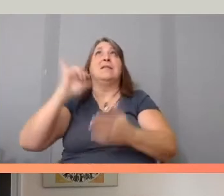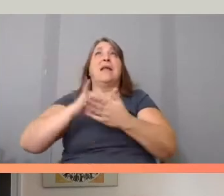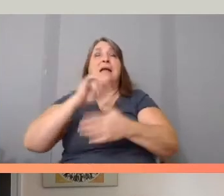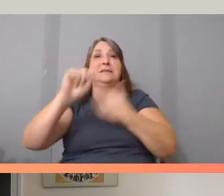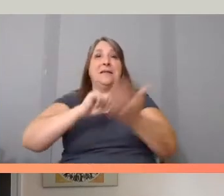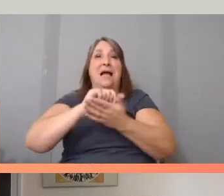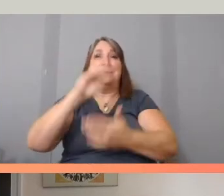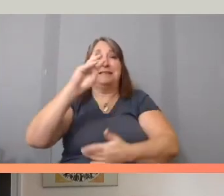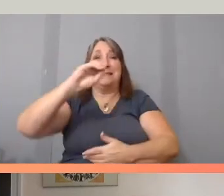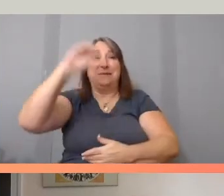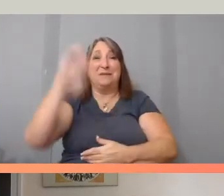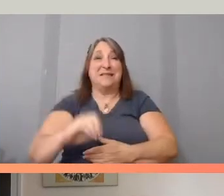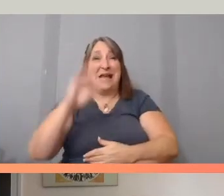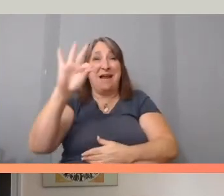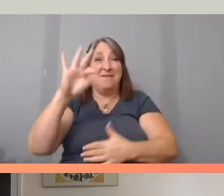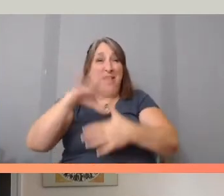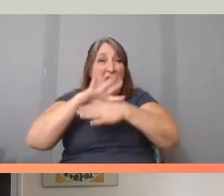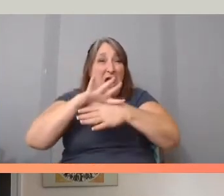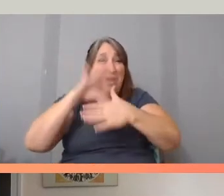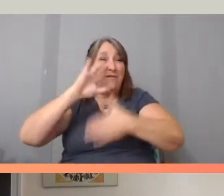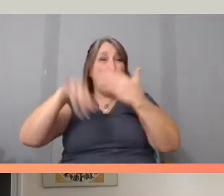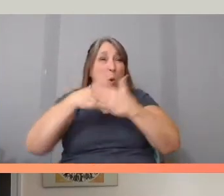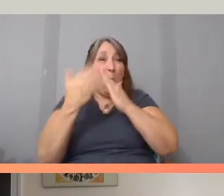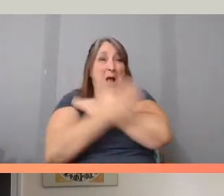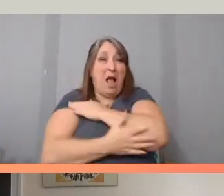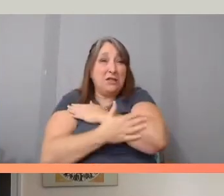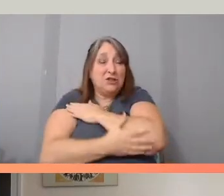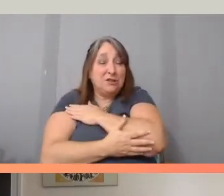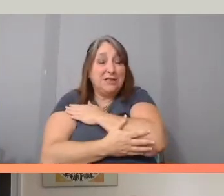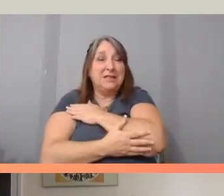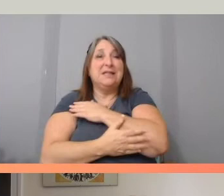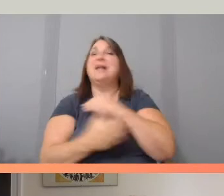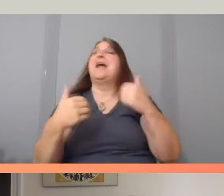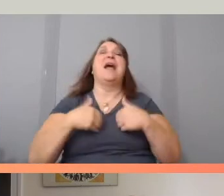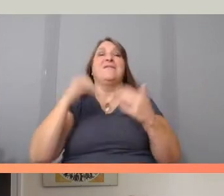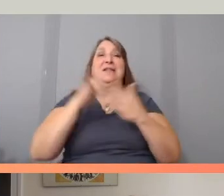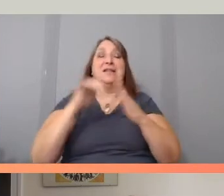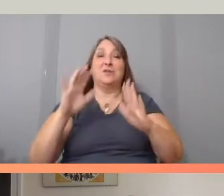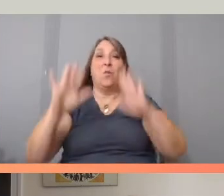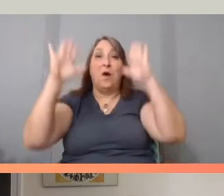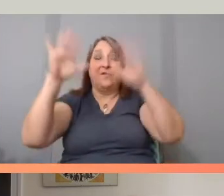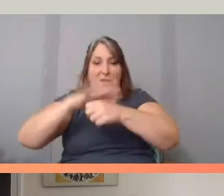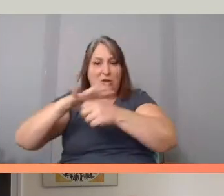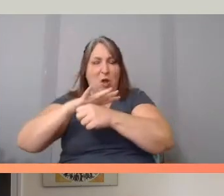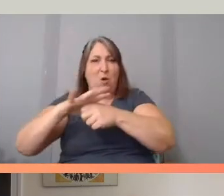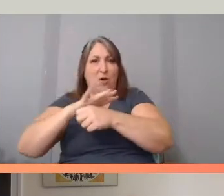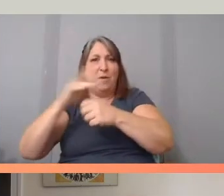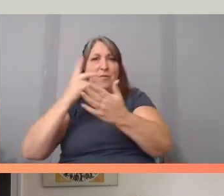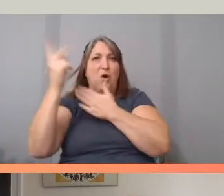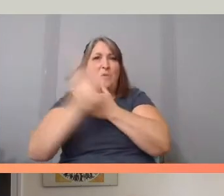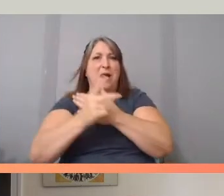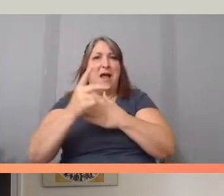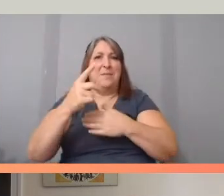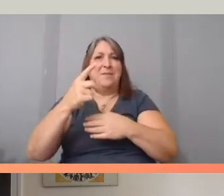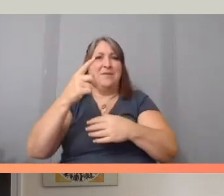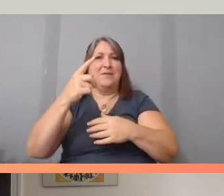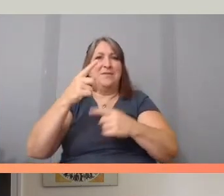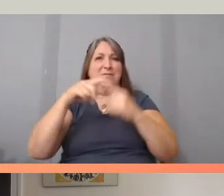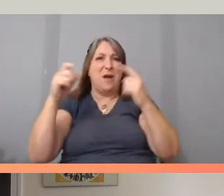for the whole country while also like having this incredible like local program from producers. And that residency doesn't exist anymore.